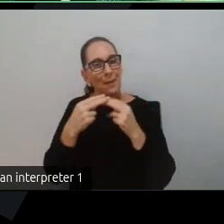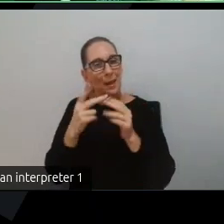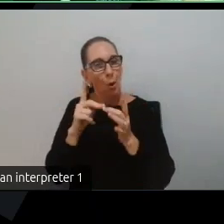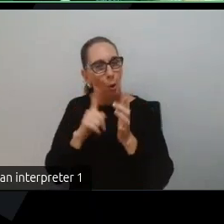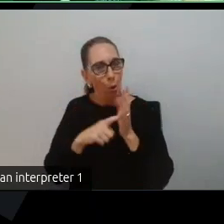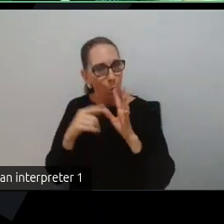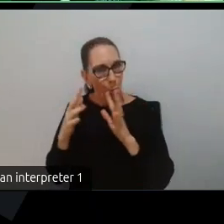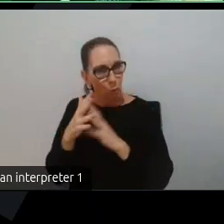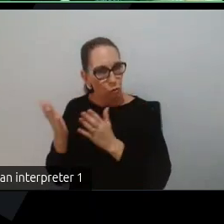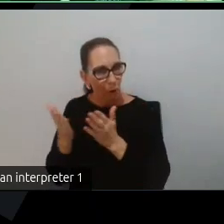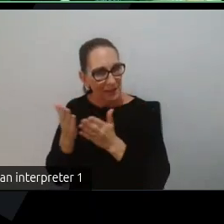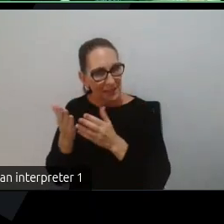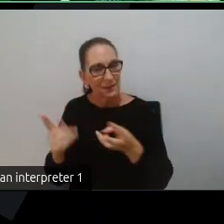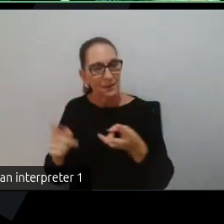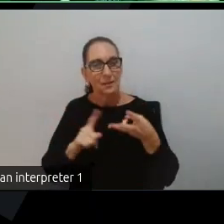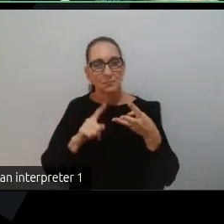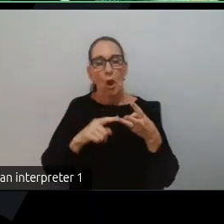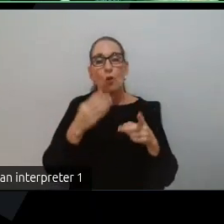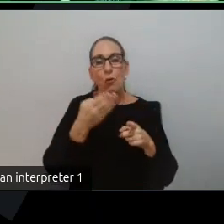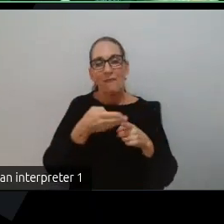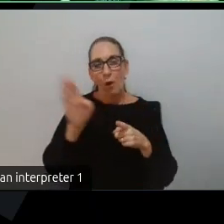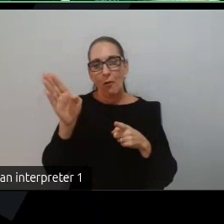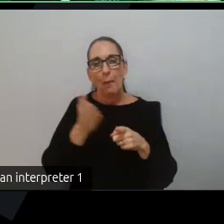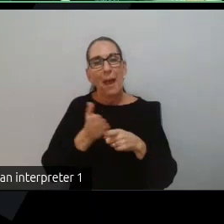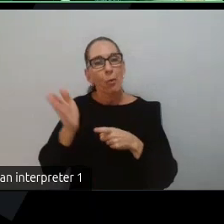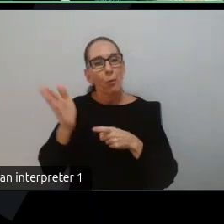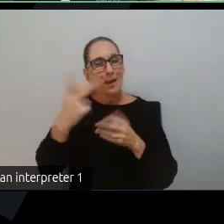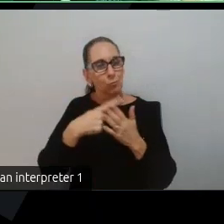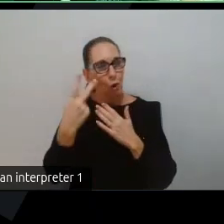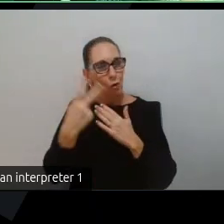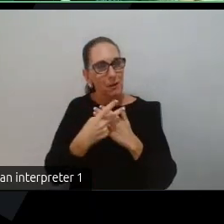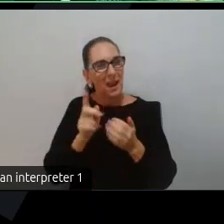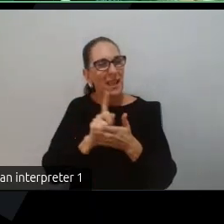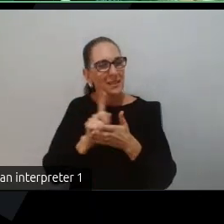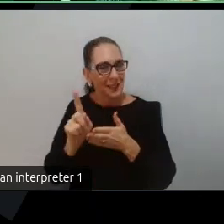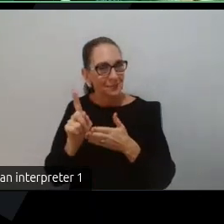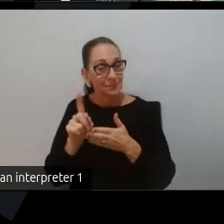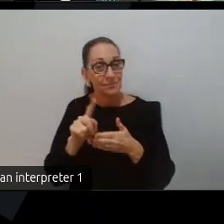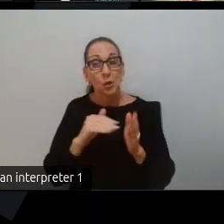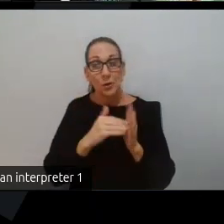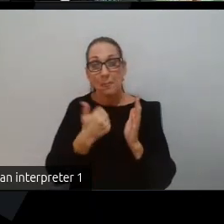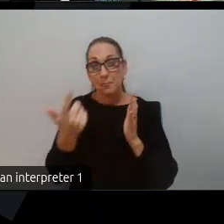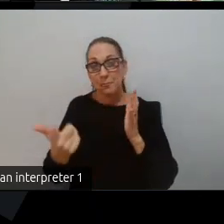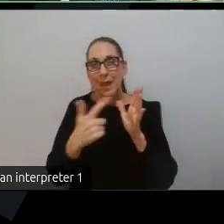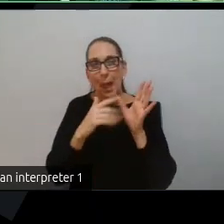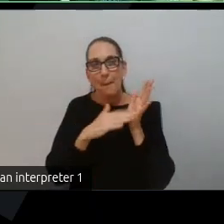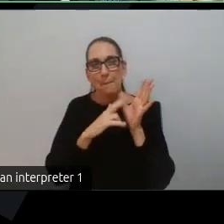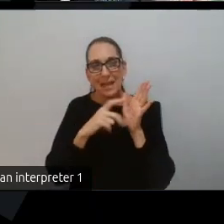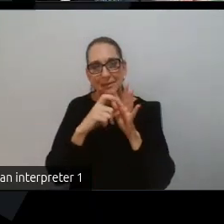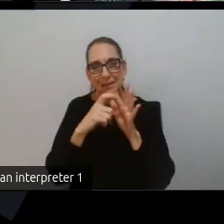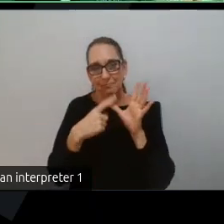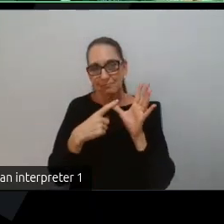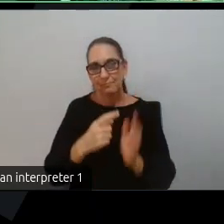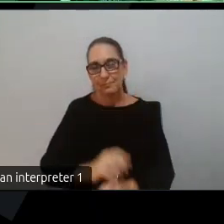with our referral pathways program. So, with that, I'll hand it over to Amanda.